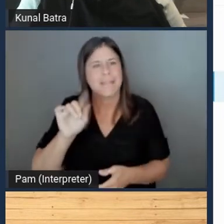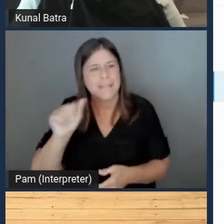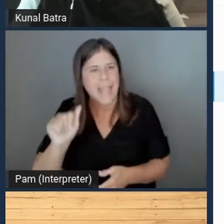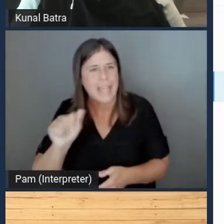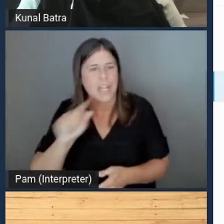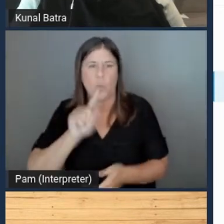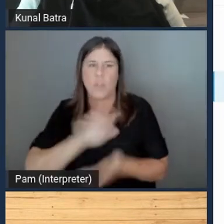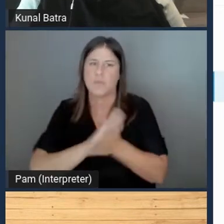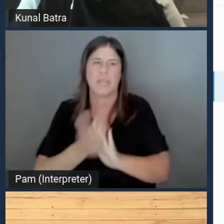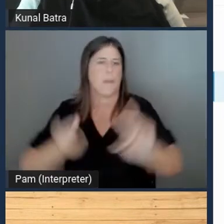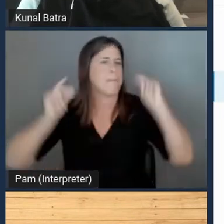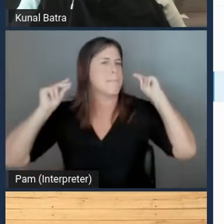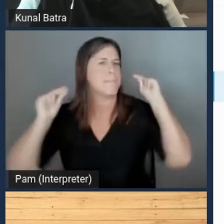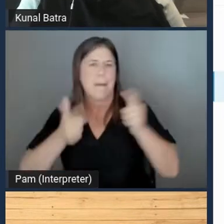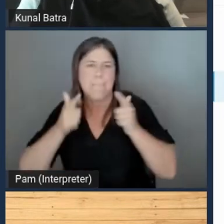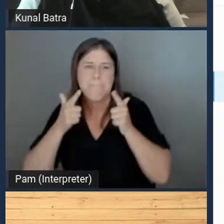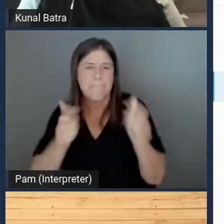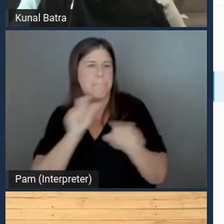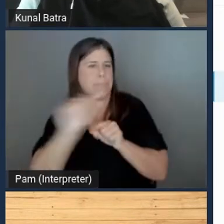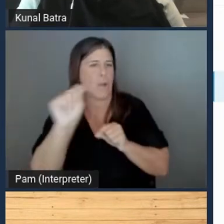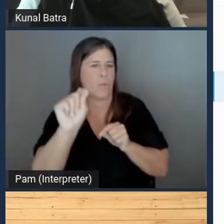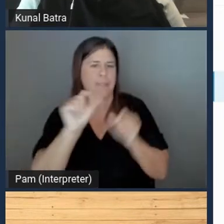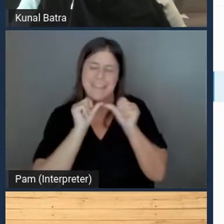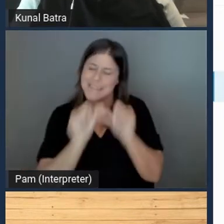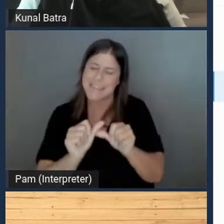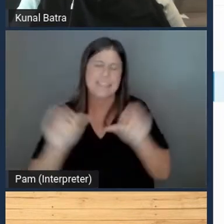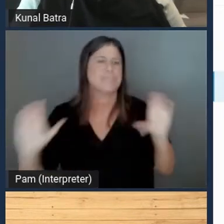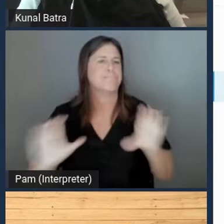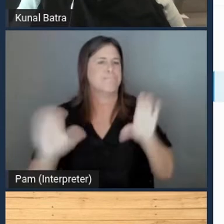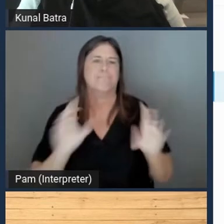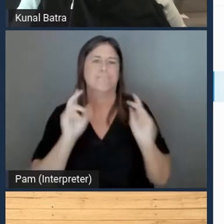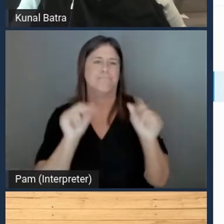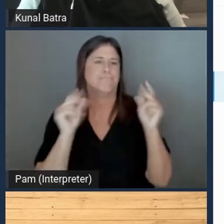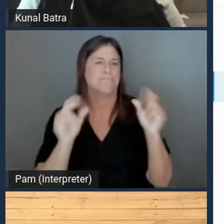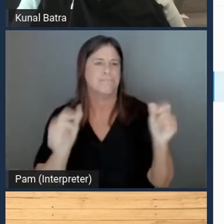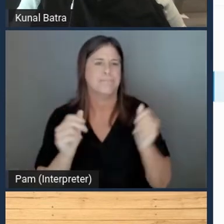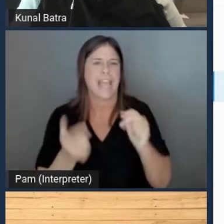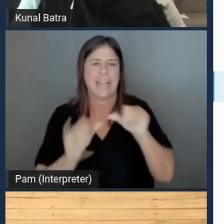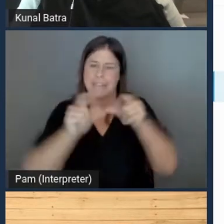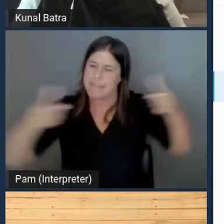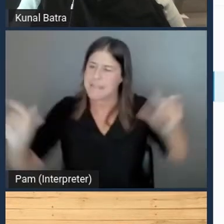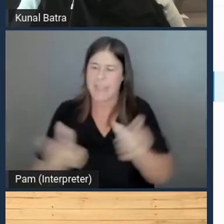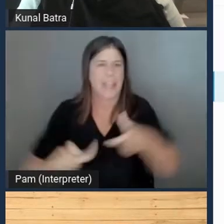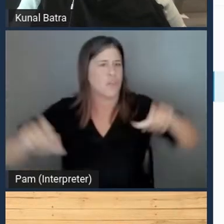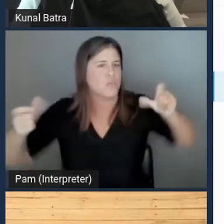consistently performing and it scales. It scales to any number of users